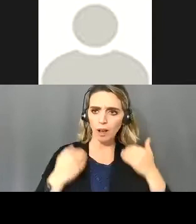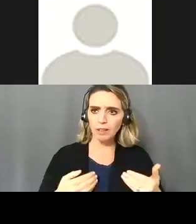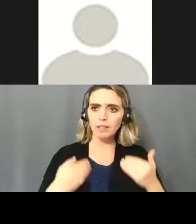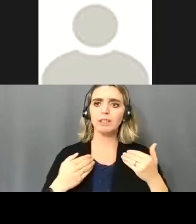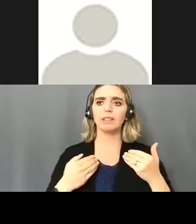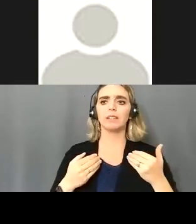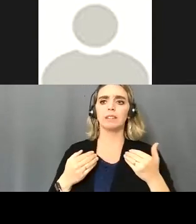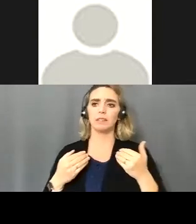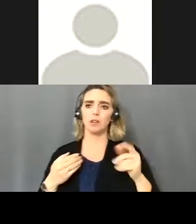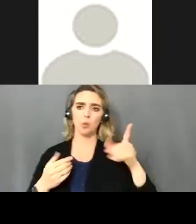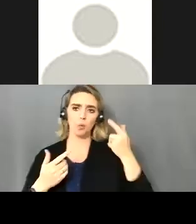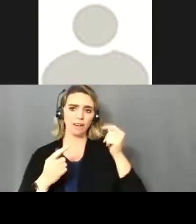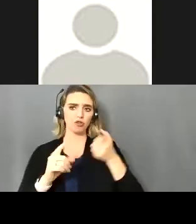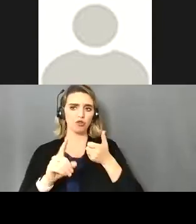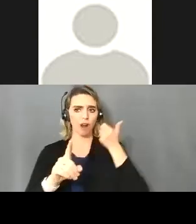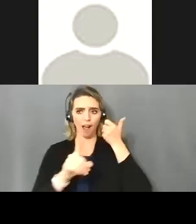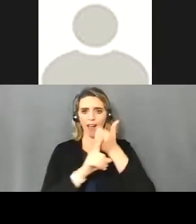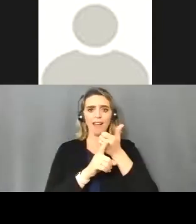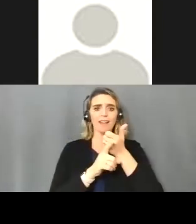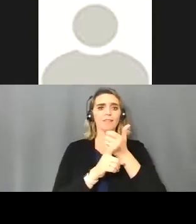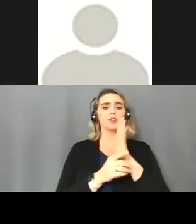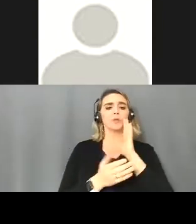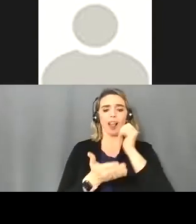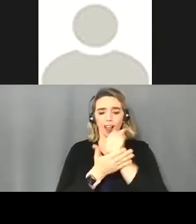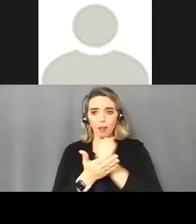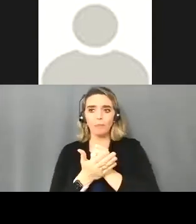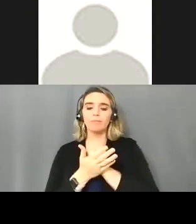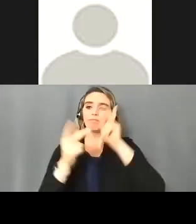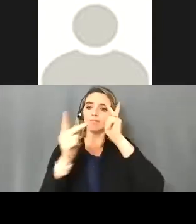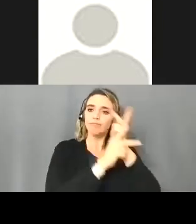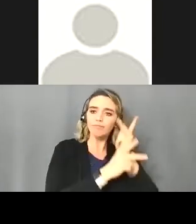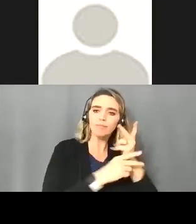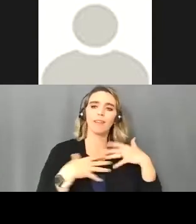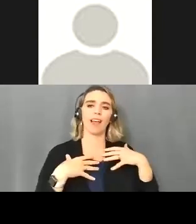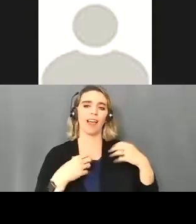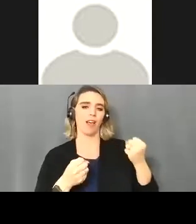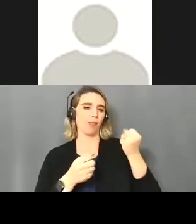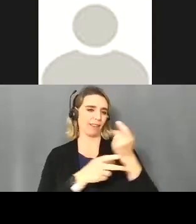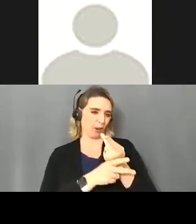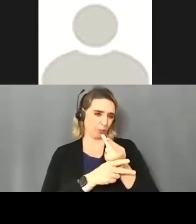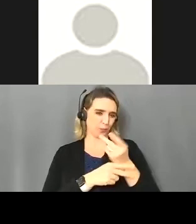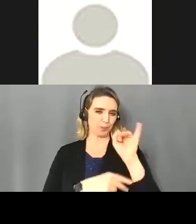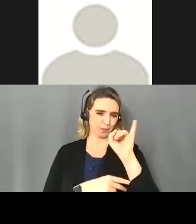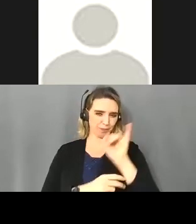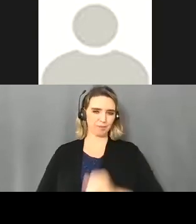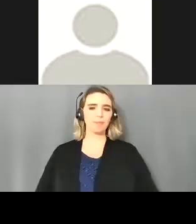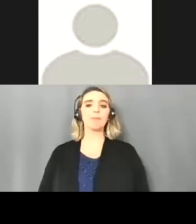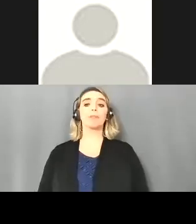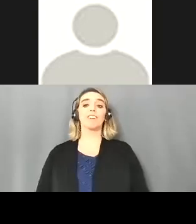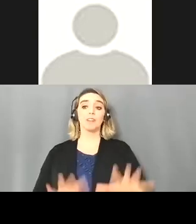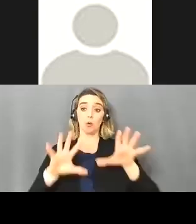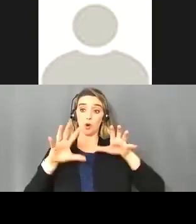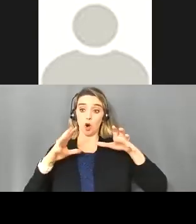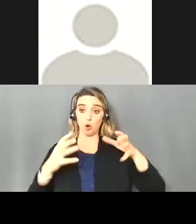to make an impact in healthcare navigation. So we are a group of health care allies